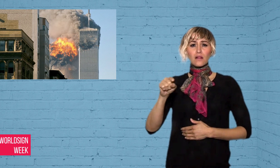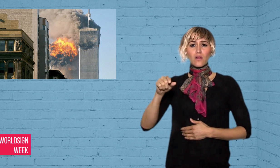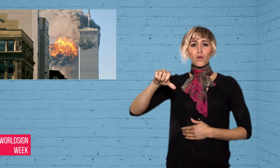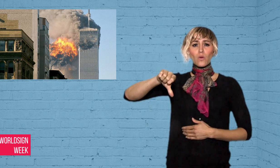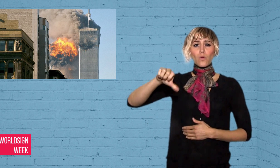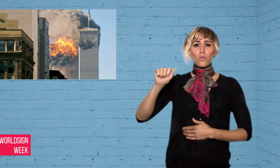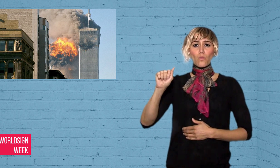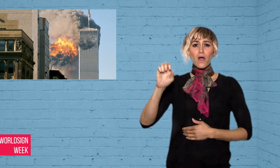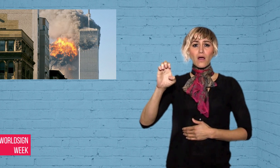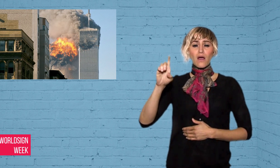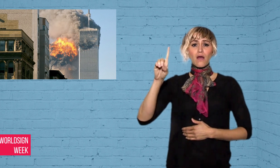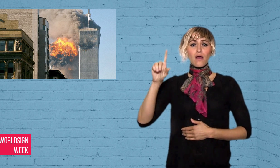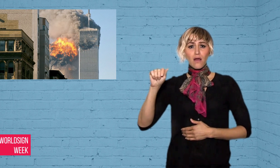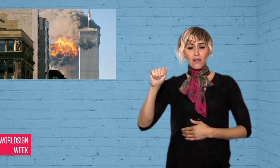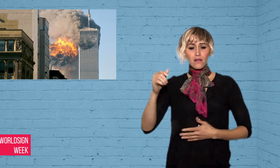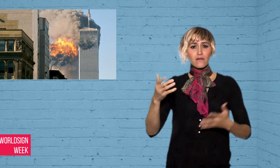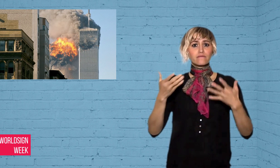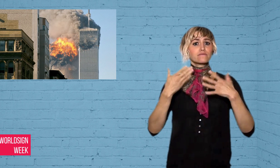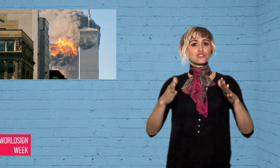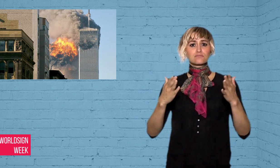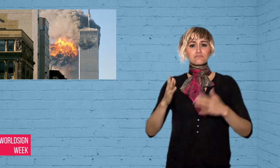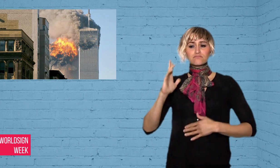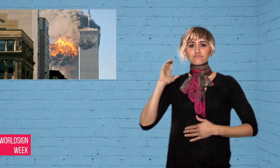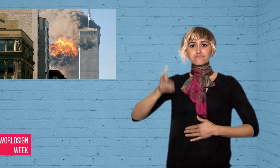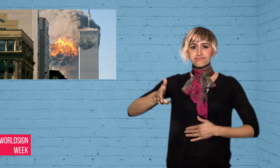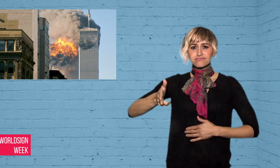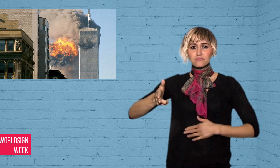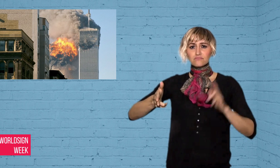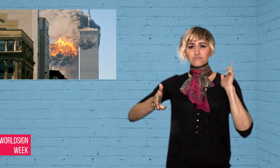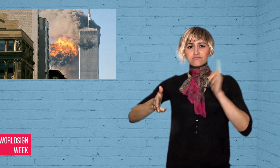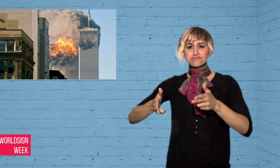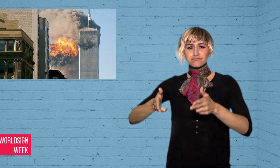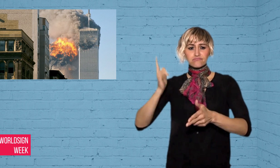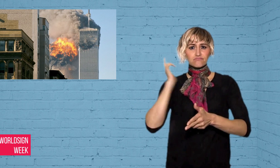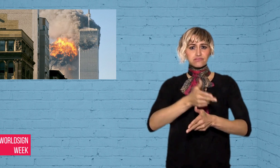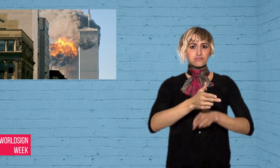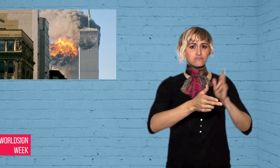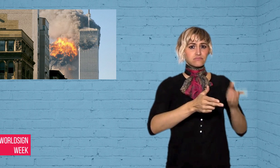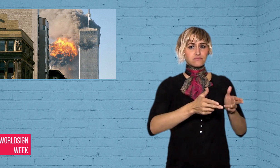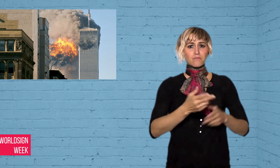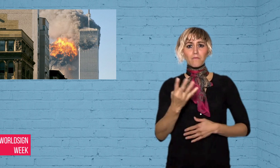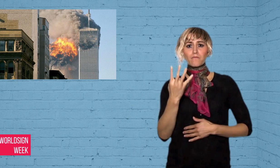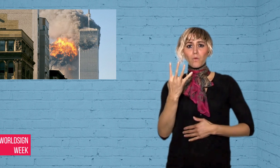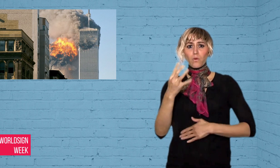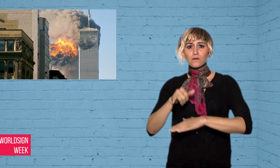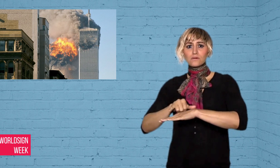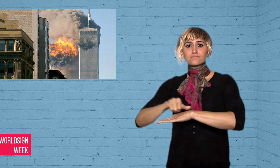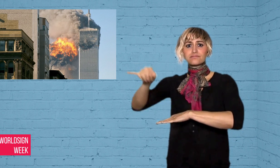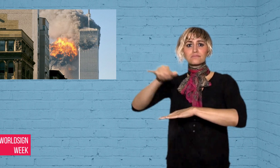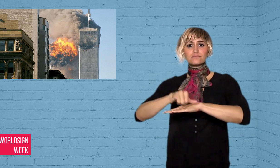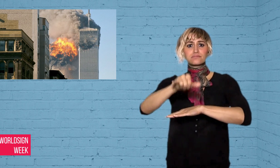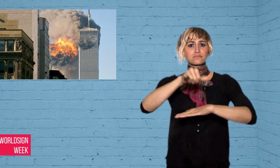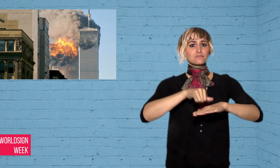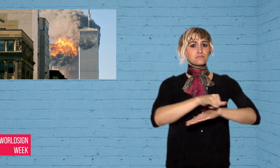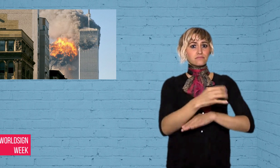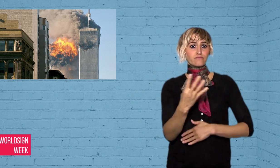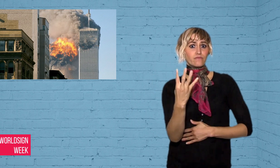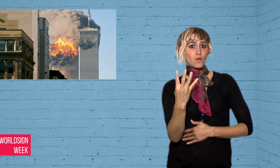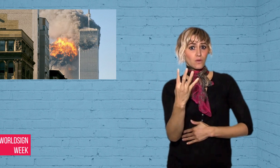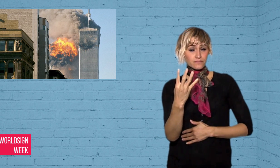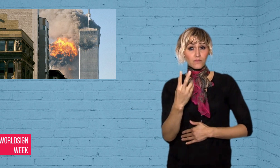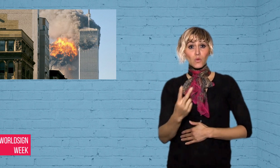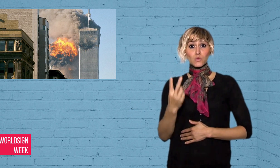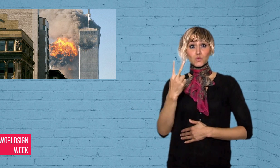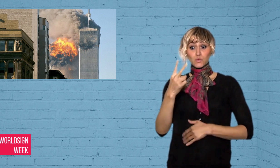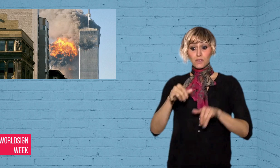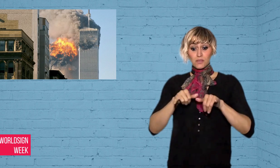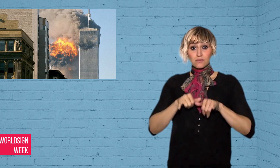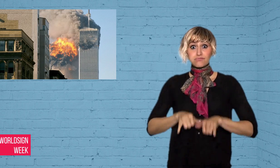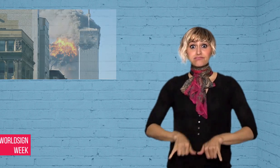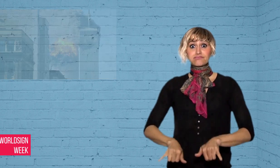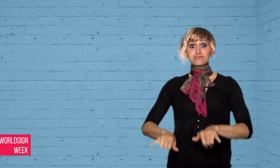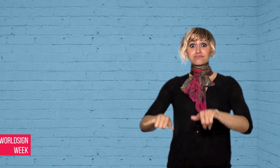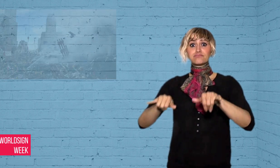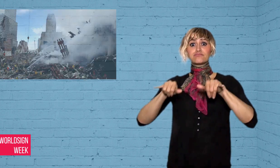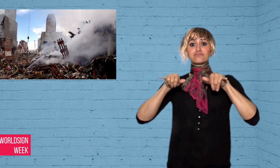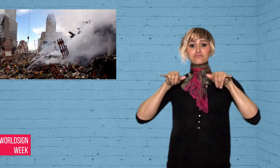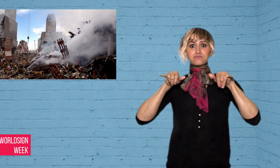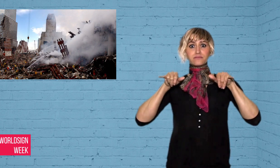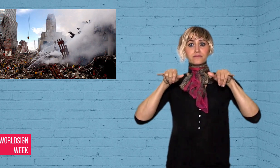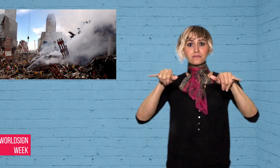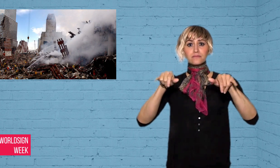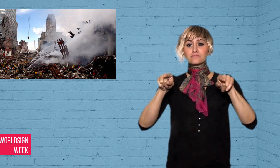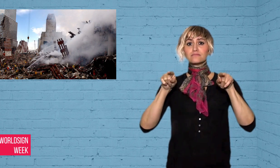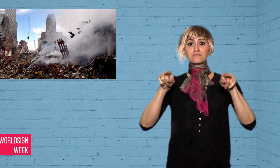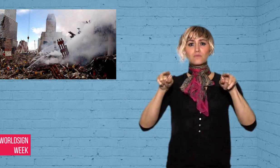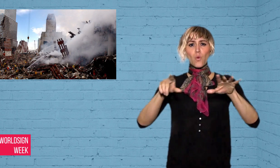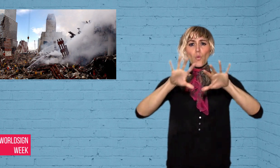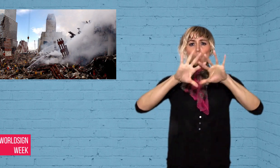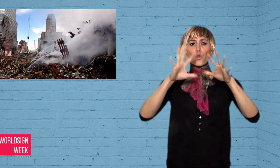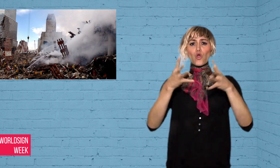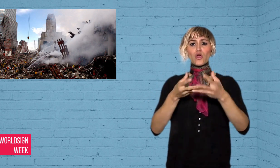then two crashed into the World Trade Center